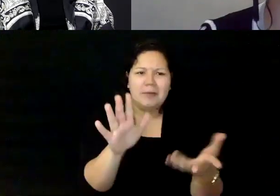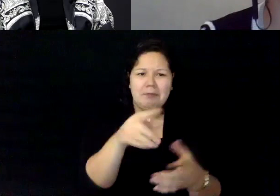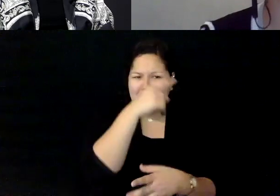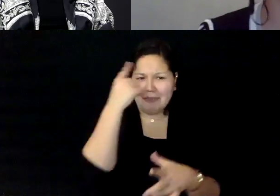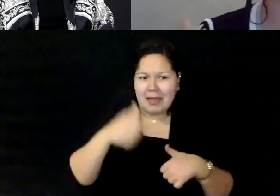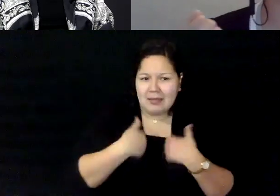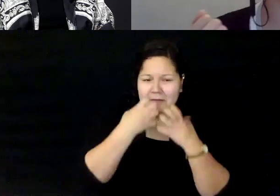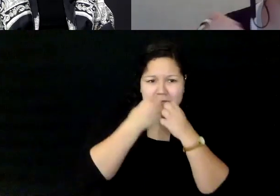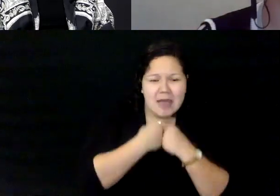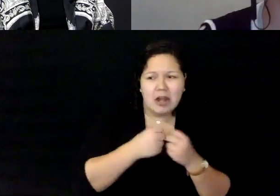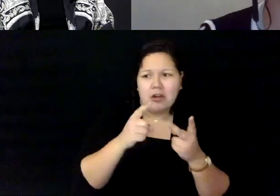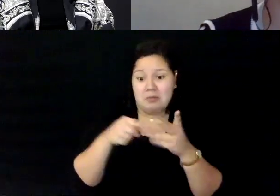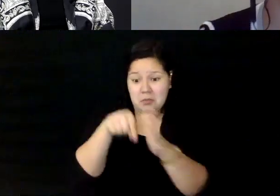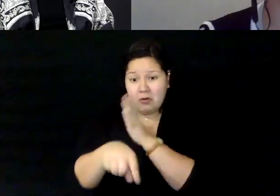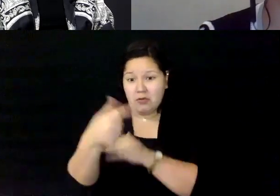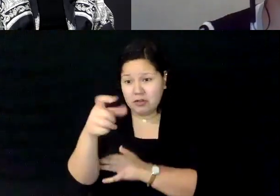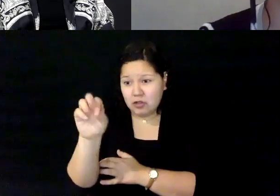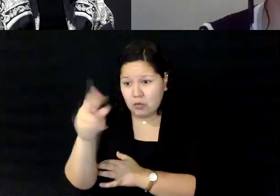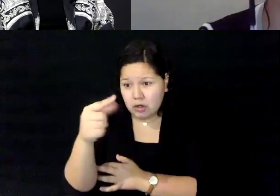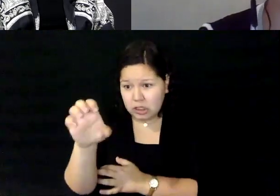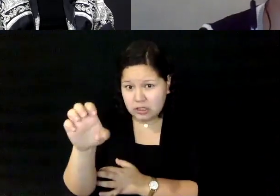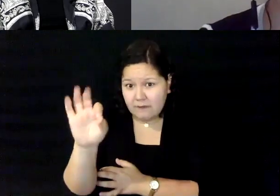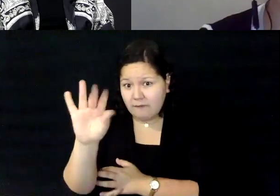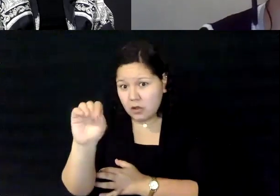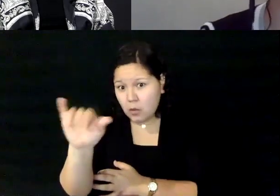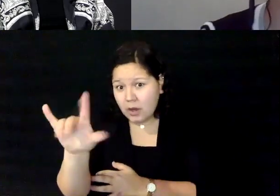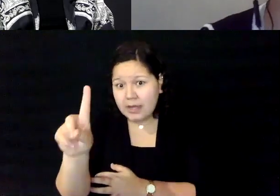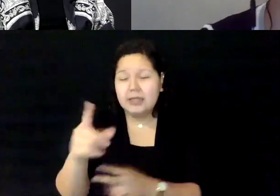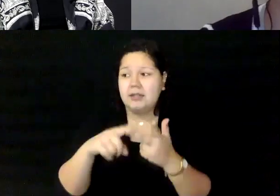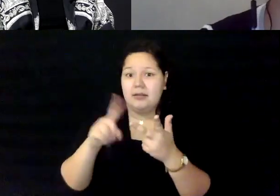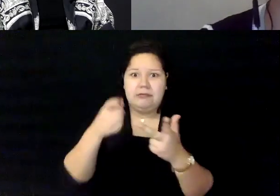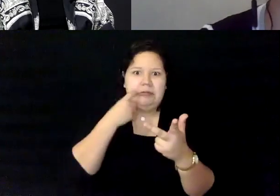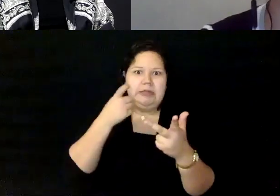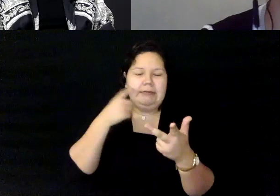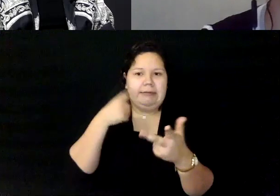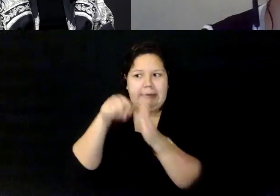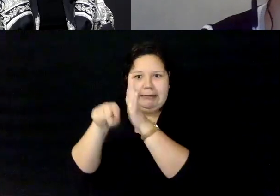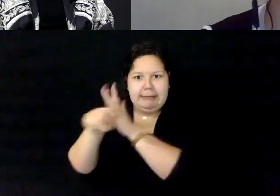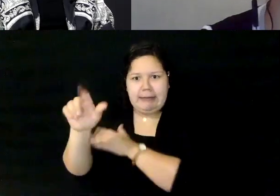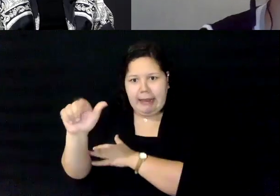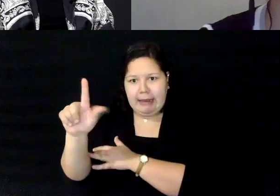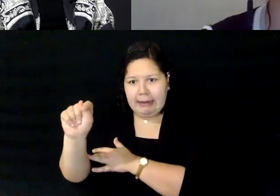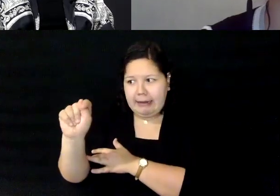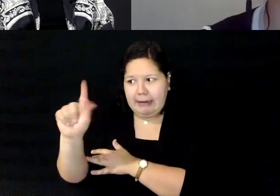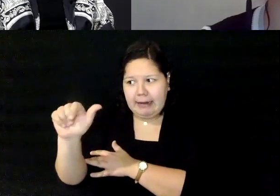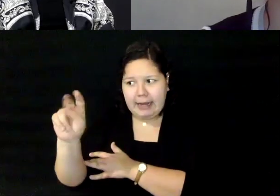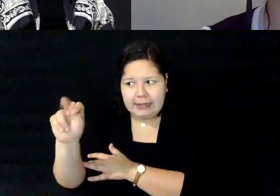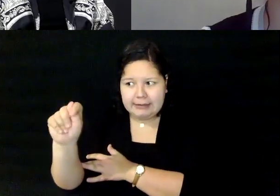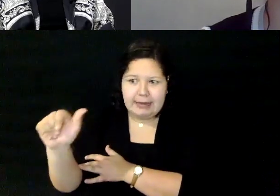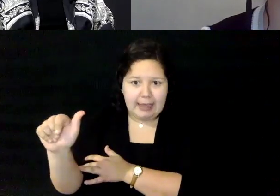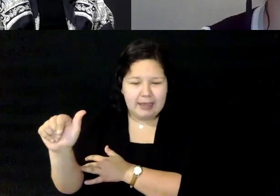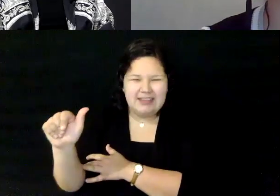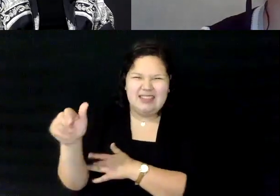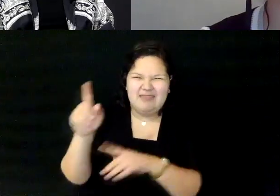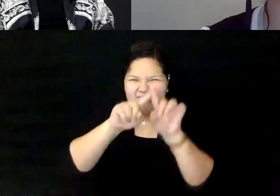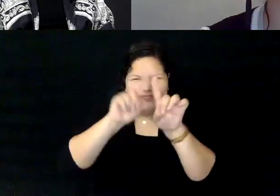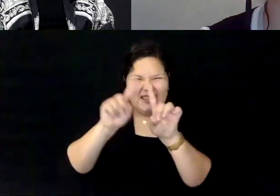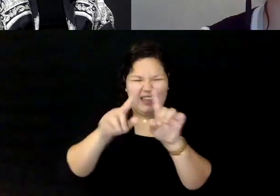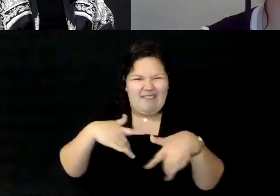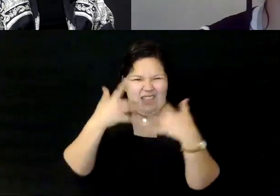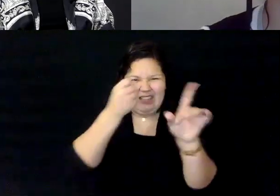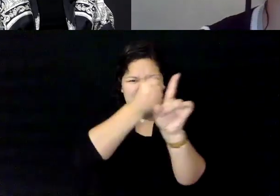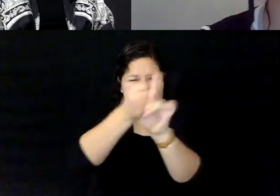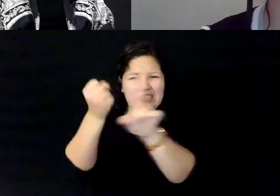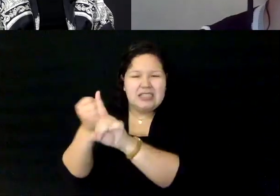to the most recent, the killings in Atlanta, you know, which really, yeah, I don't know, I just, I